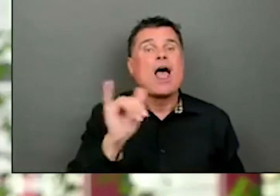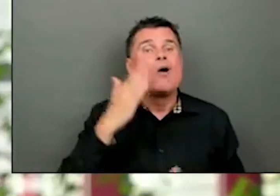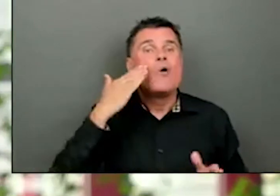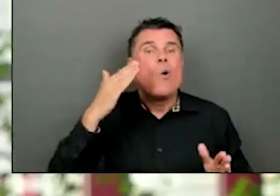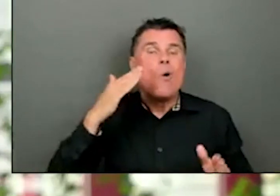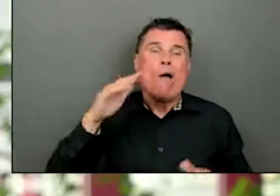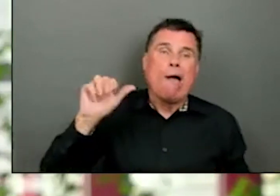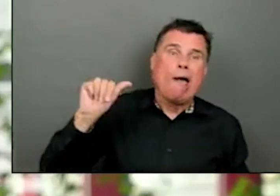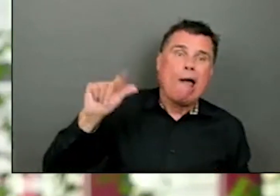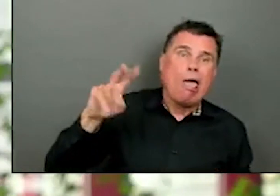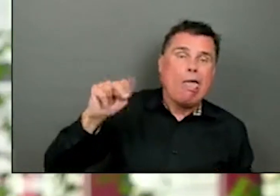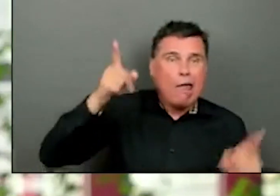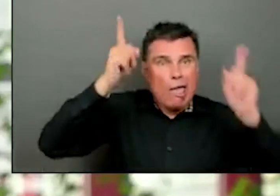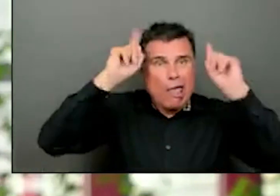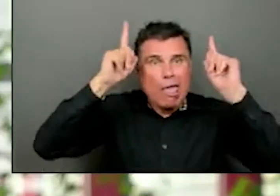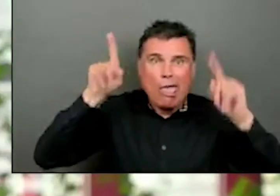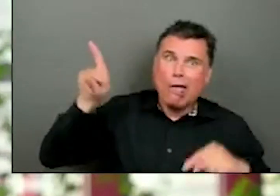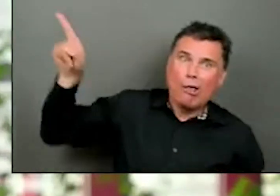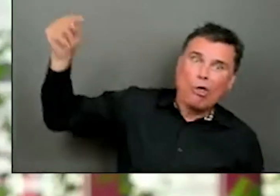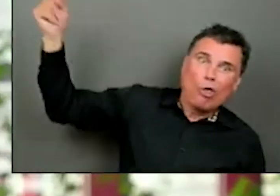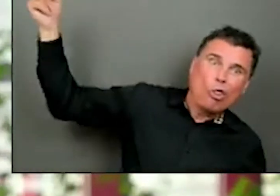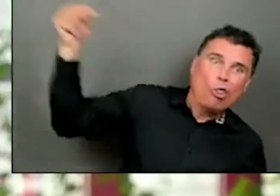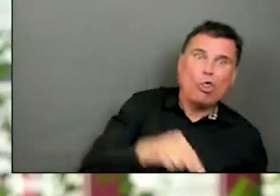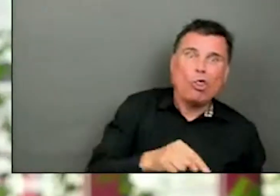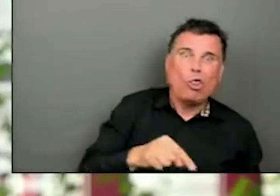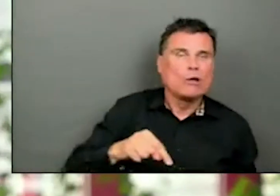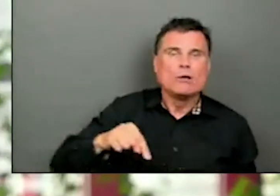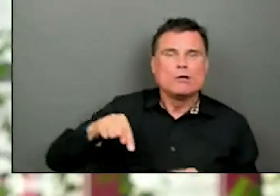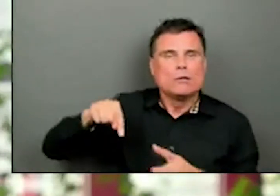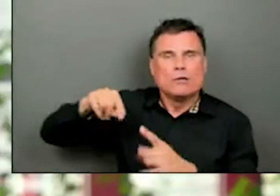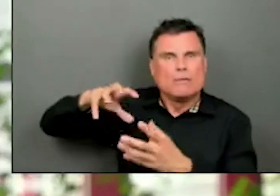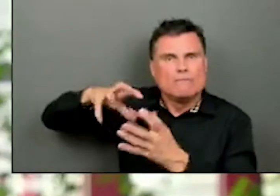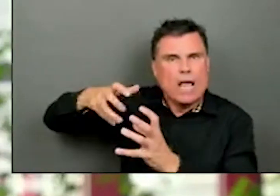transmitted between people so the actions that we are taking to prevent transmission